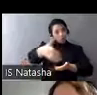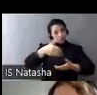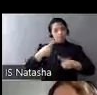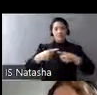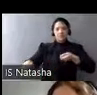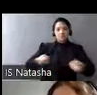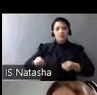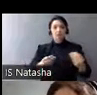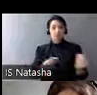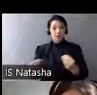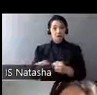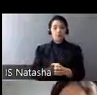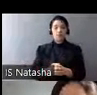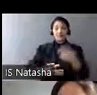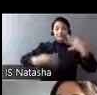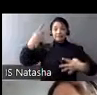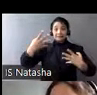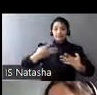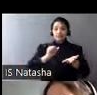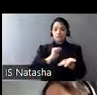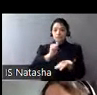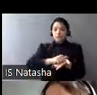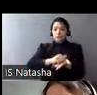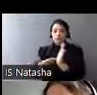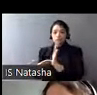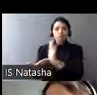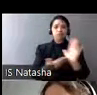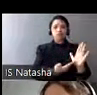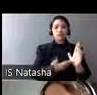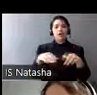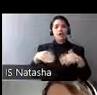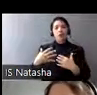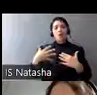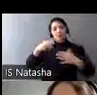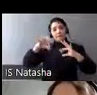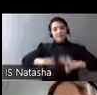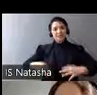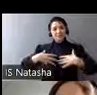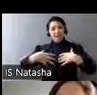So, the publication of data kept by entities, ministers of health, education, transportation,